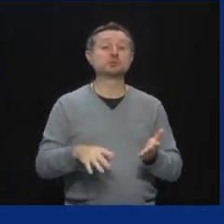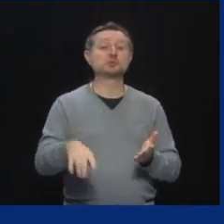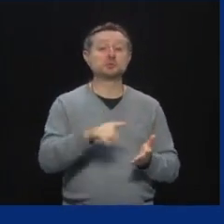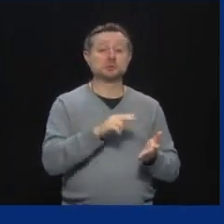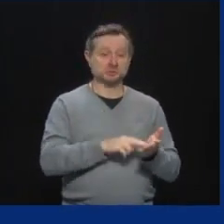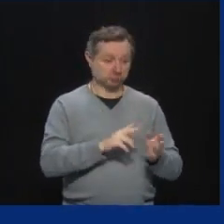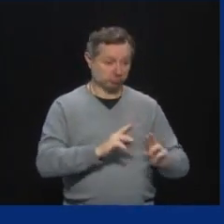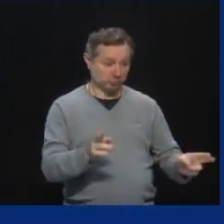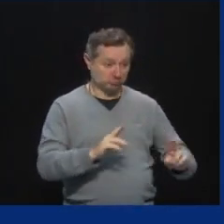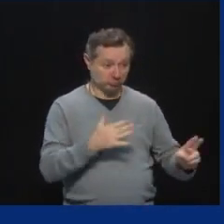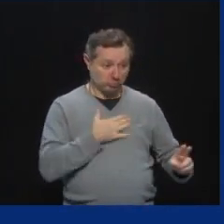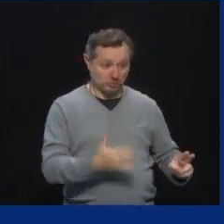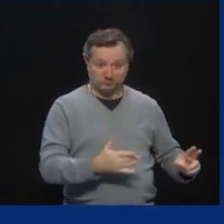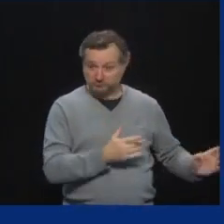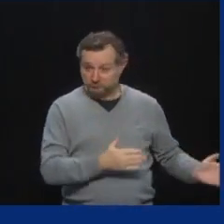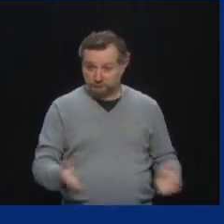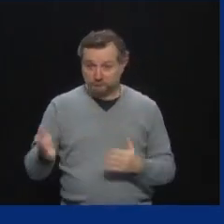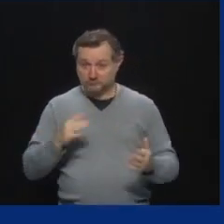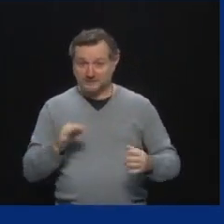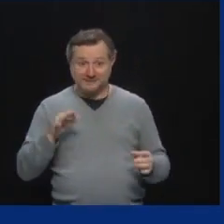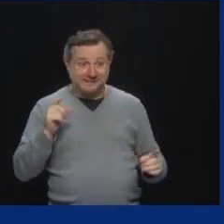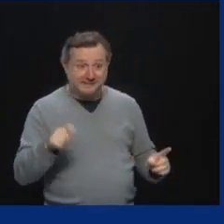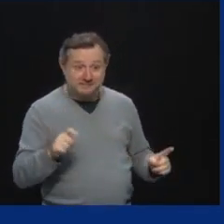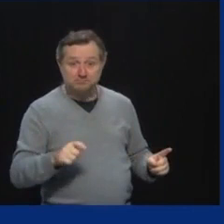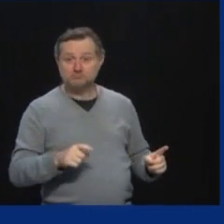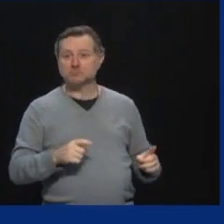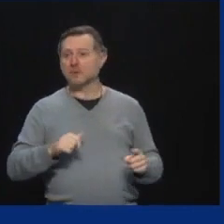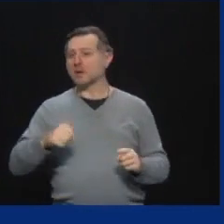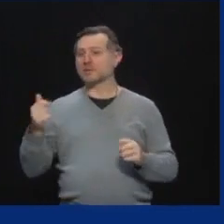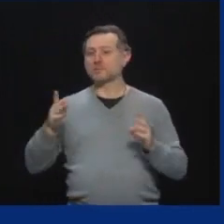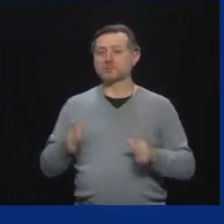bring in people whose licenses that laughs because they had retired getting